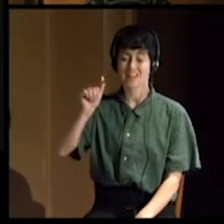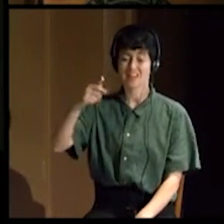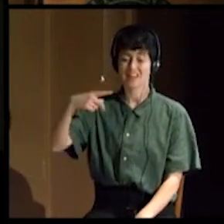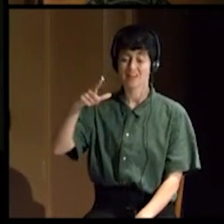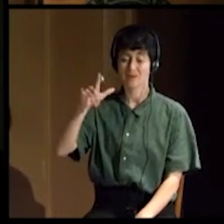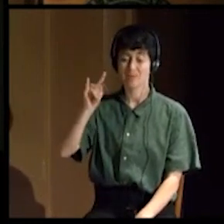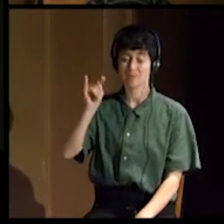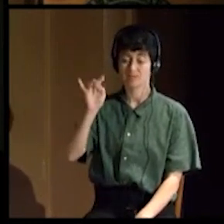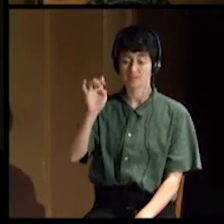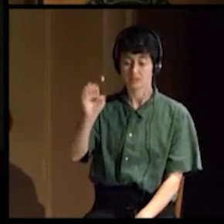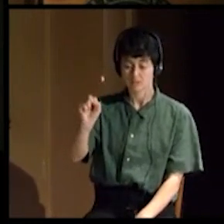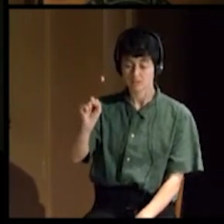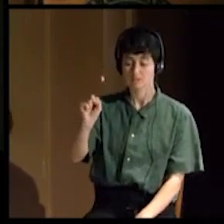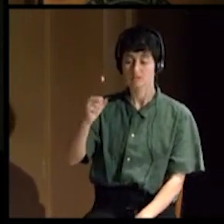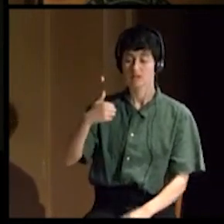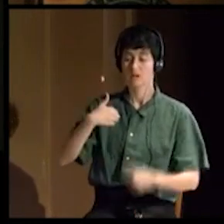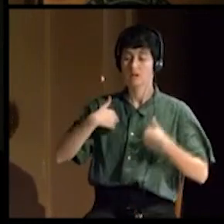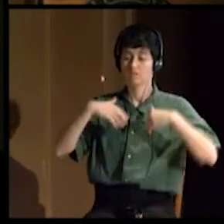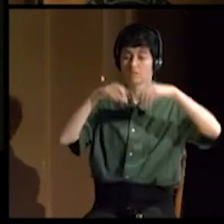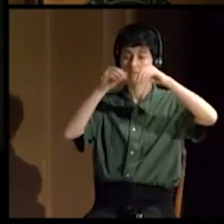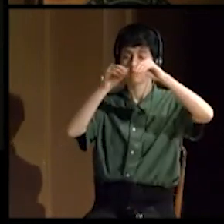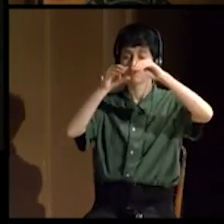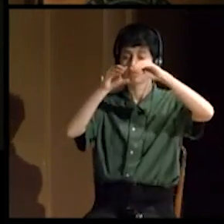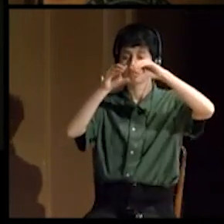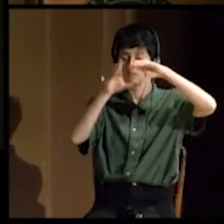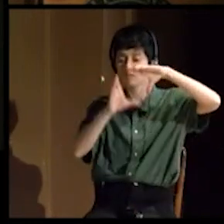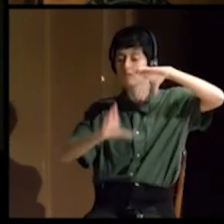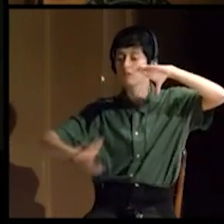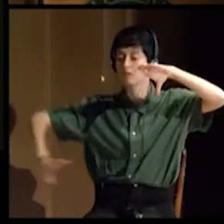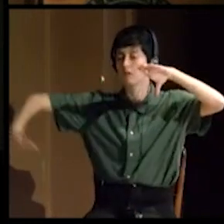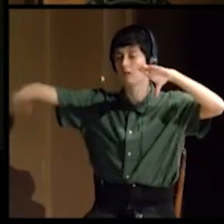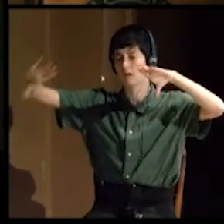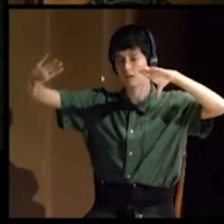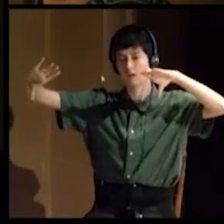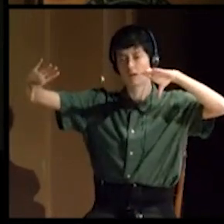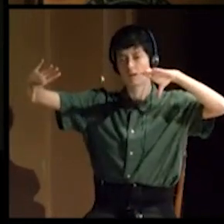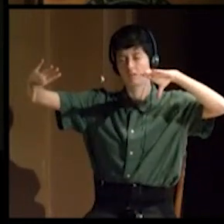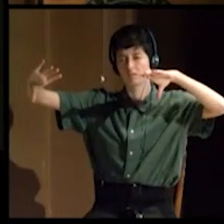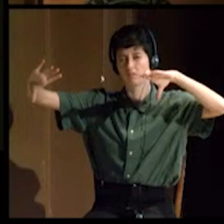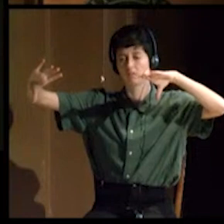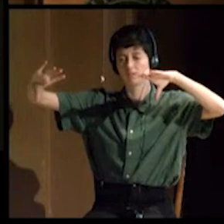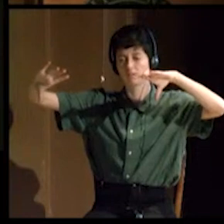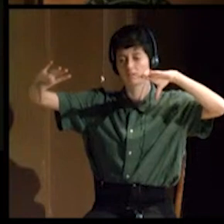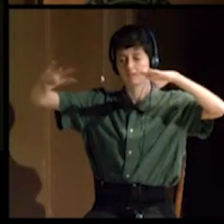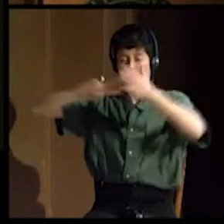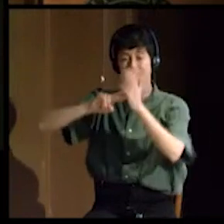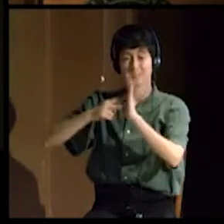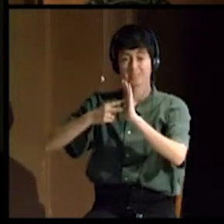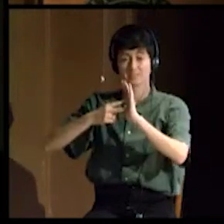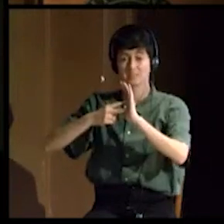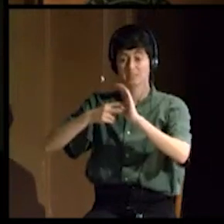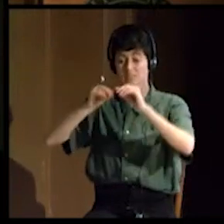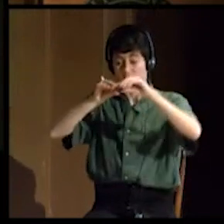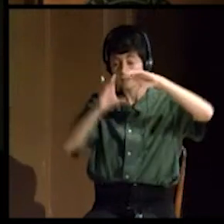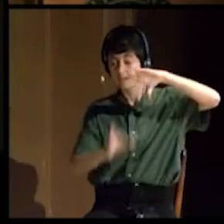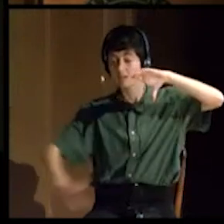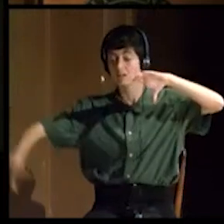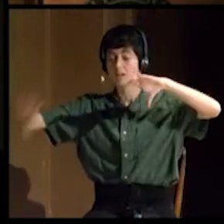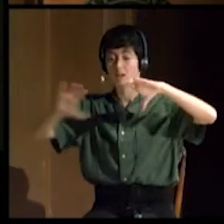of their geochemical fingerprint. So what you should take away from this is that the aplites are actually missing from the erupted record.